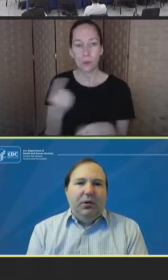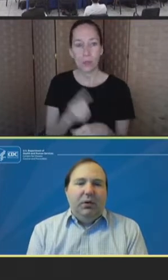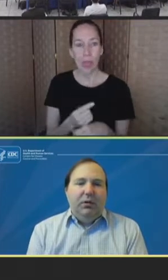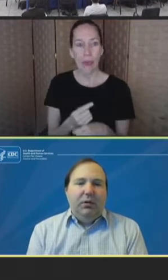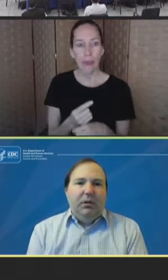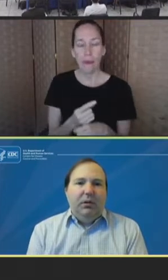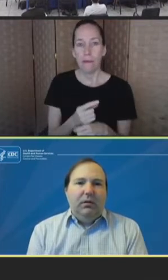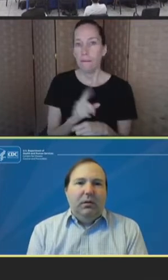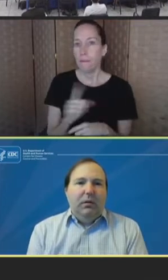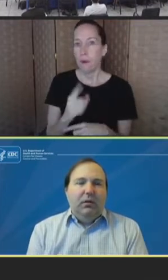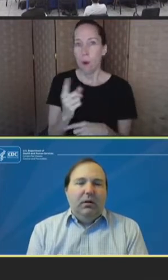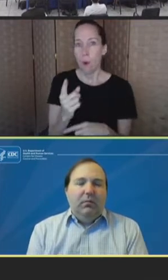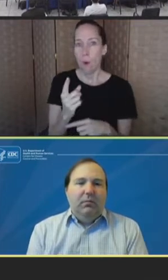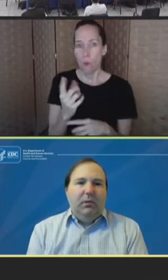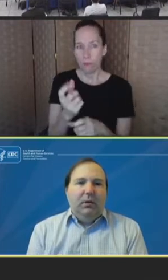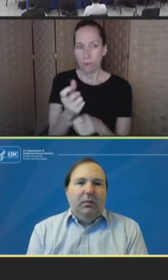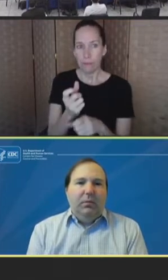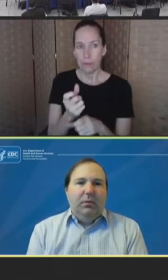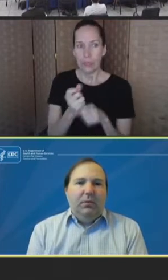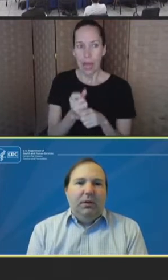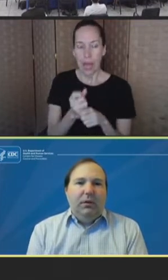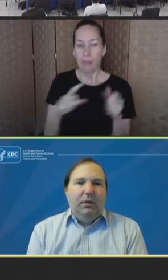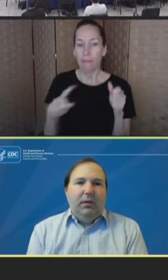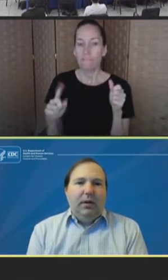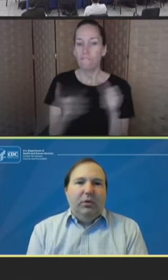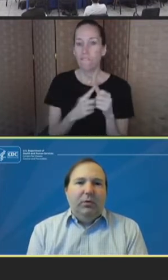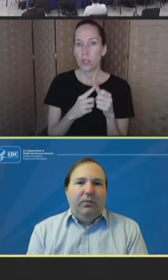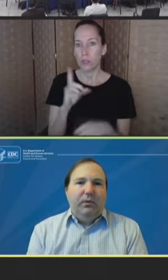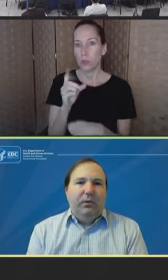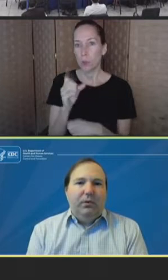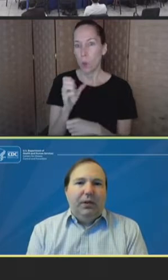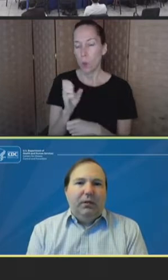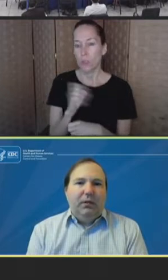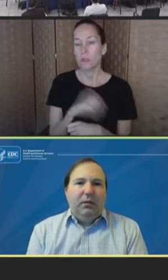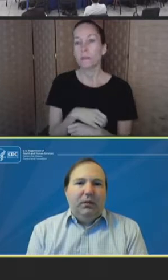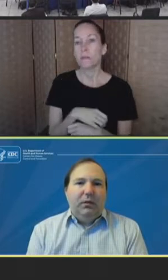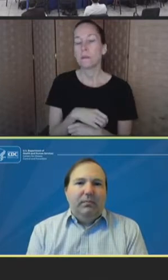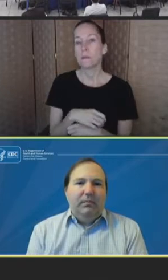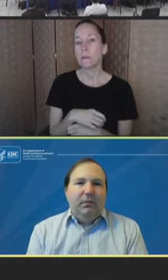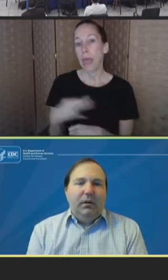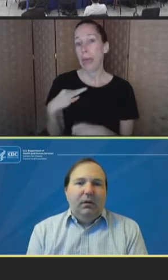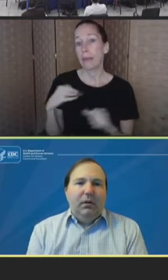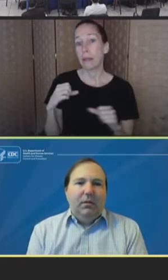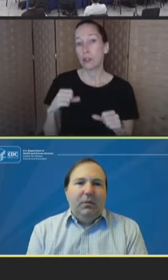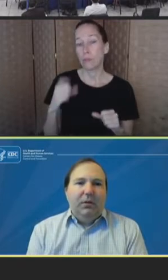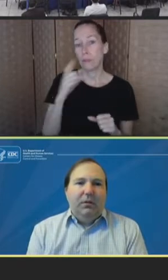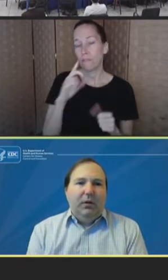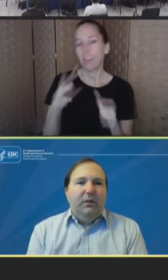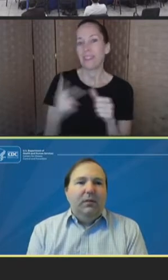dose, and people will be eligible for their second dose in the coming weeks and months.